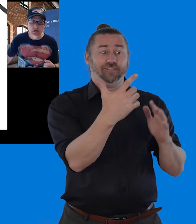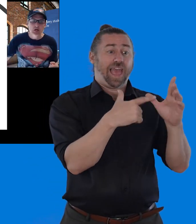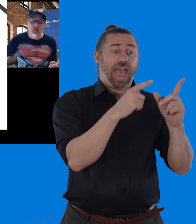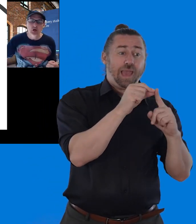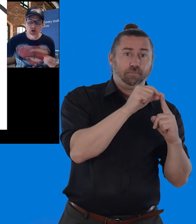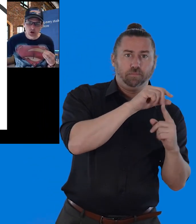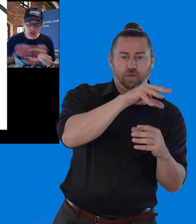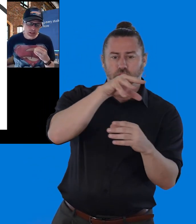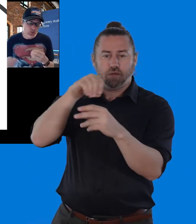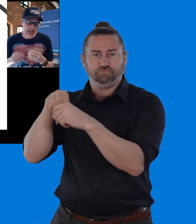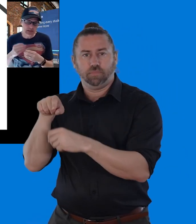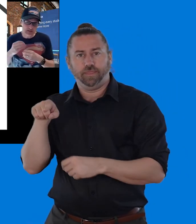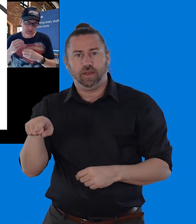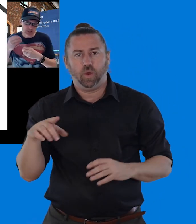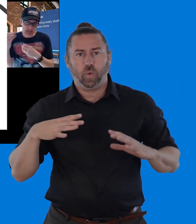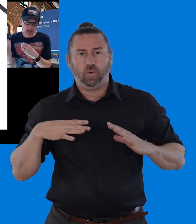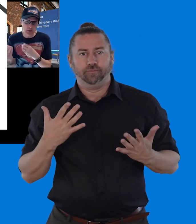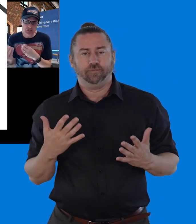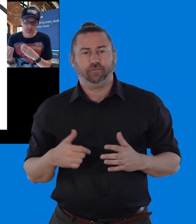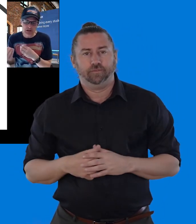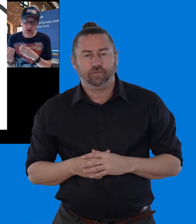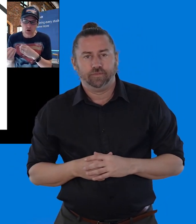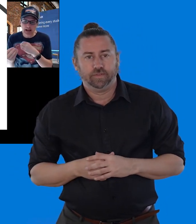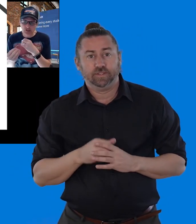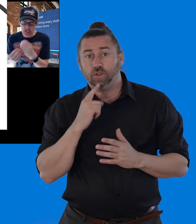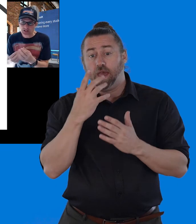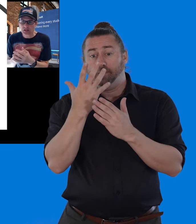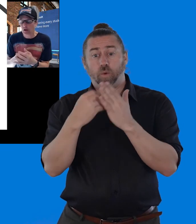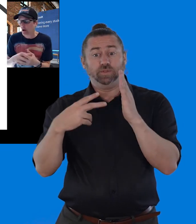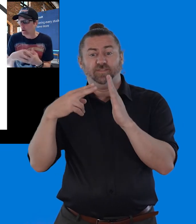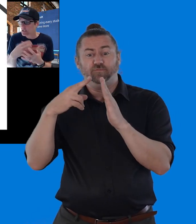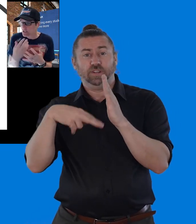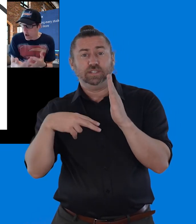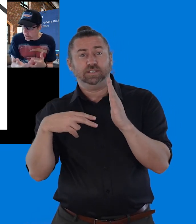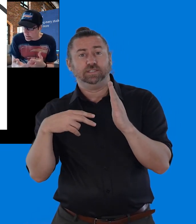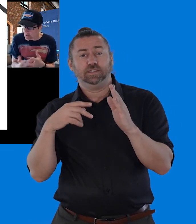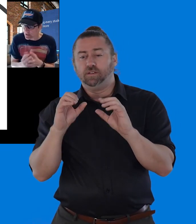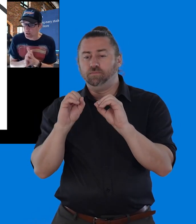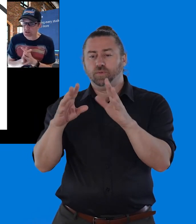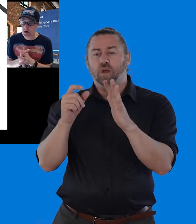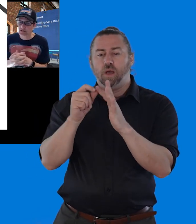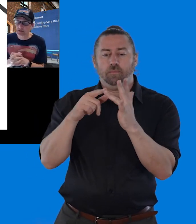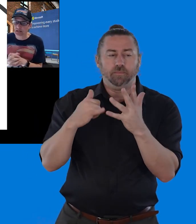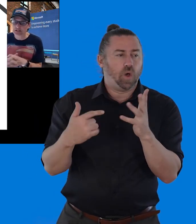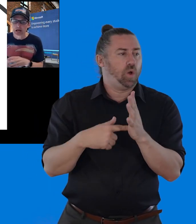So, not only can we be seeing Immersive Reader on our chats and on our assignments and those kinds of things,